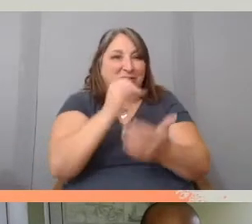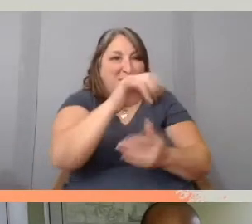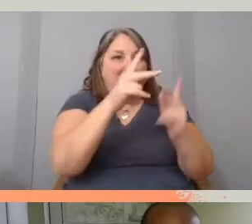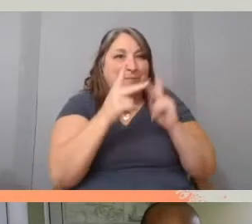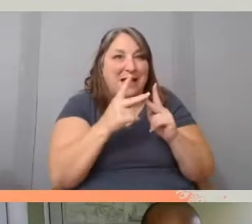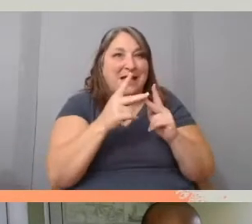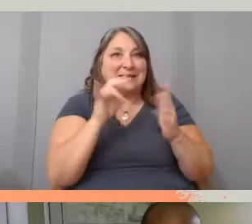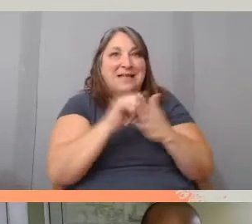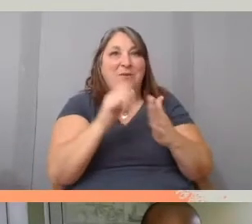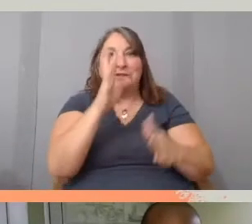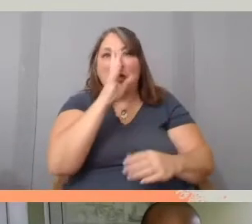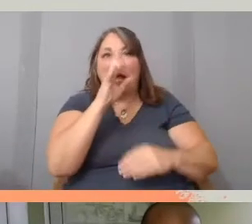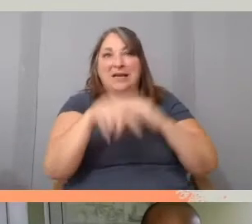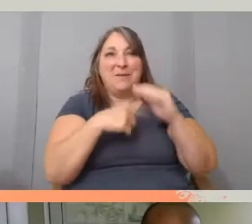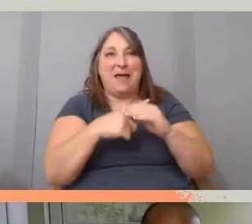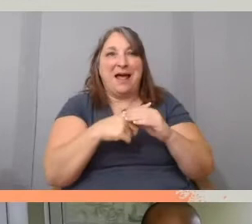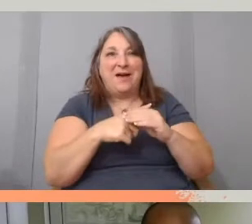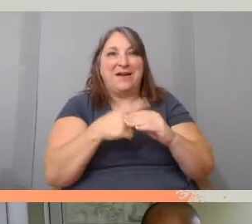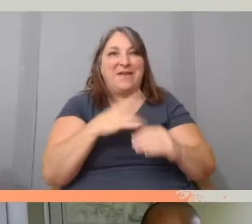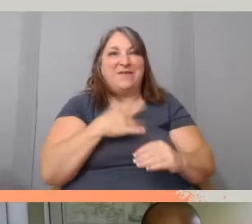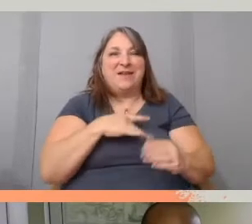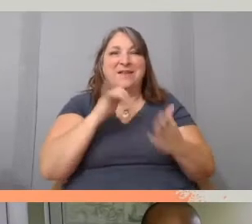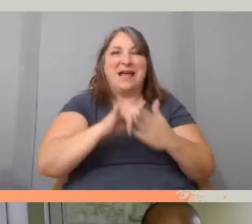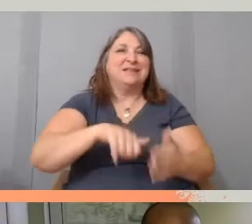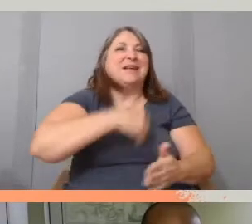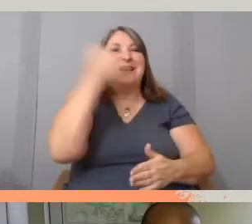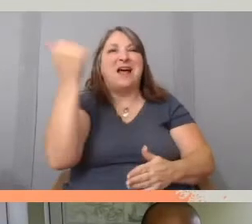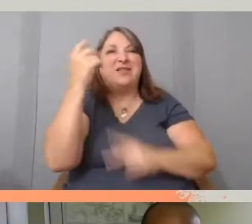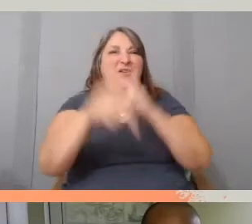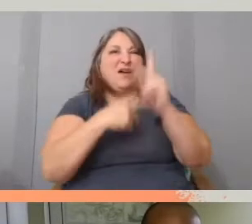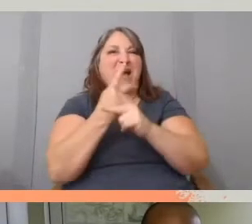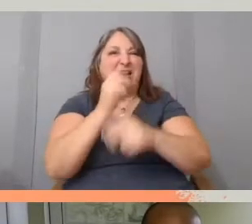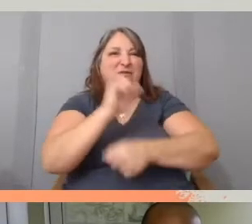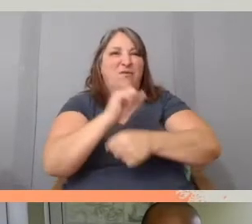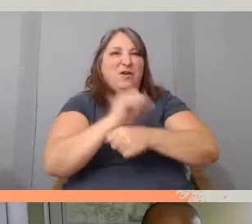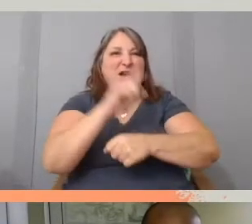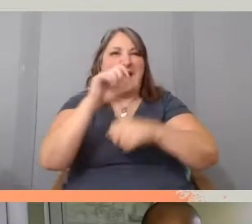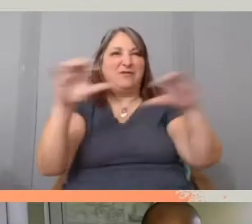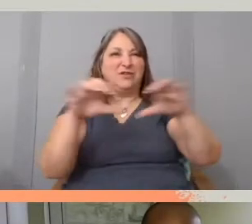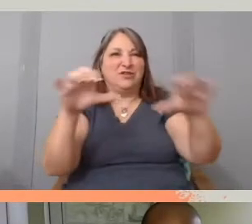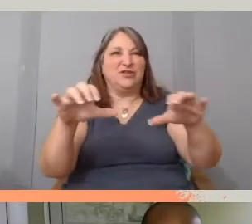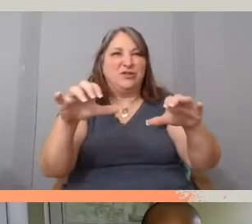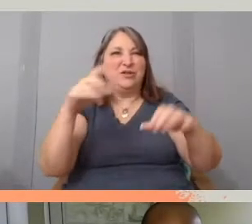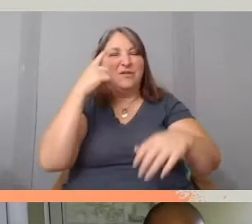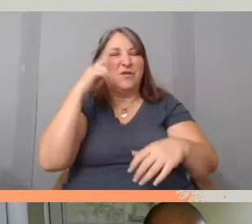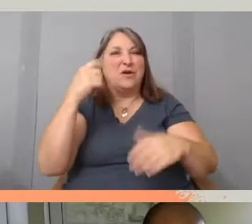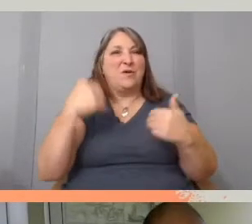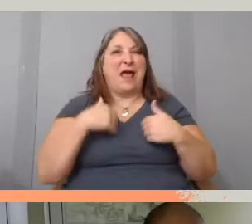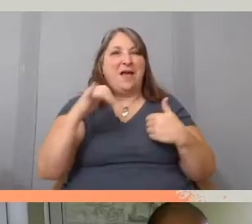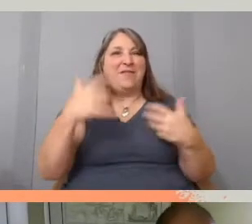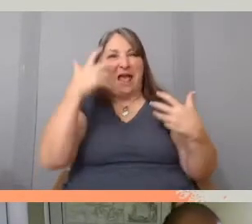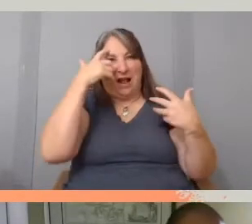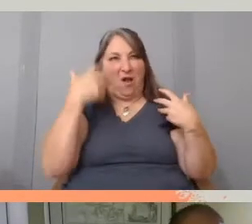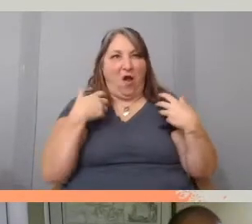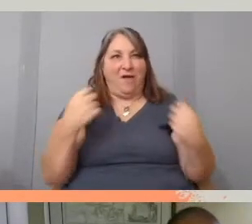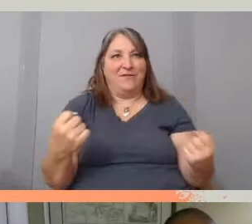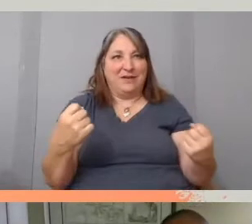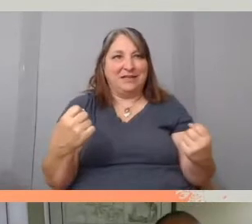And I feel like that's a whole other kind of work that has to be done to build that confidence and have them, you know,